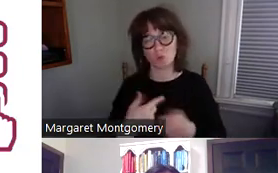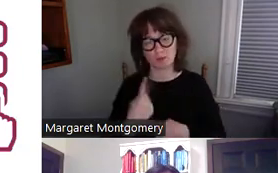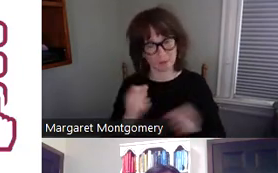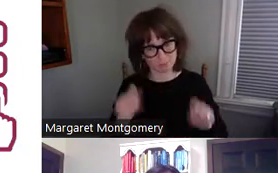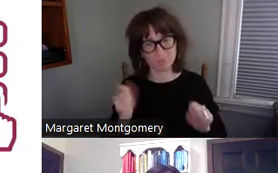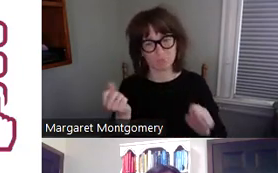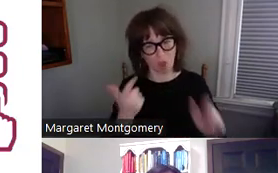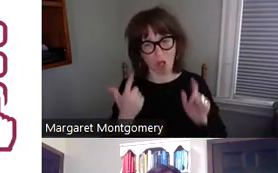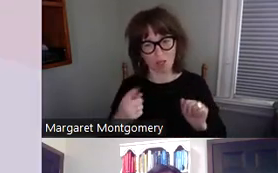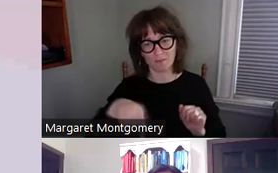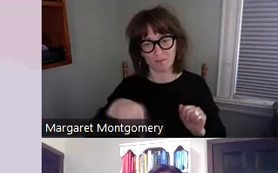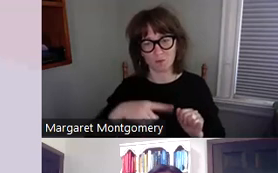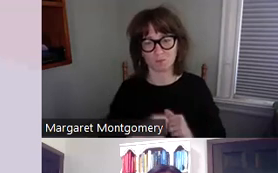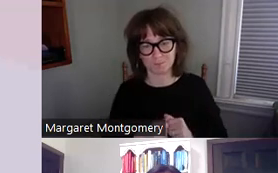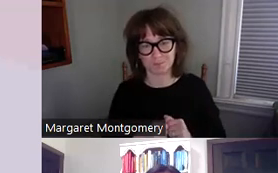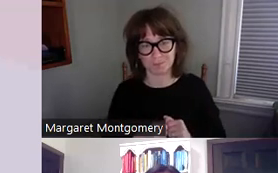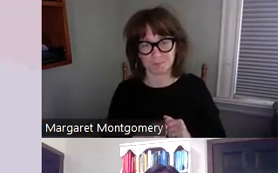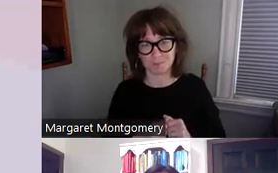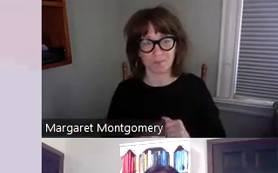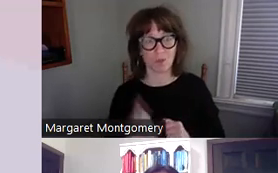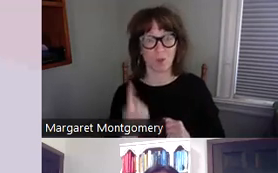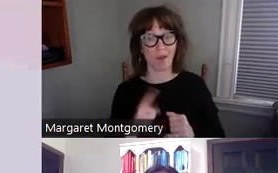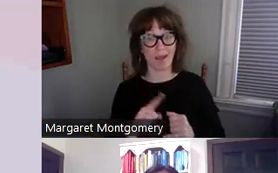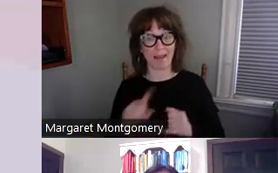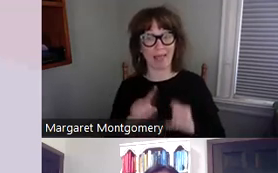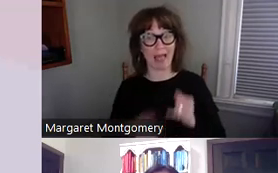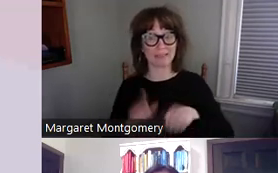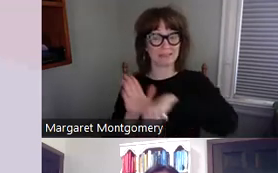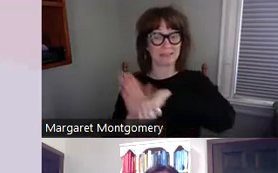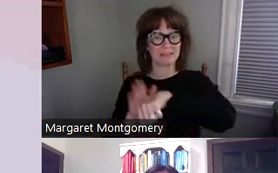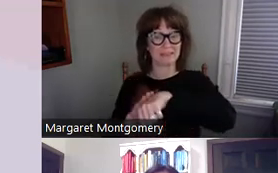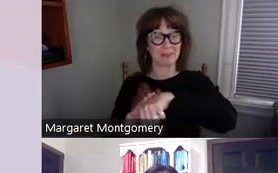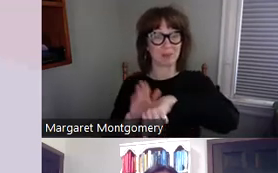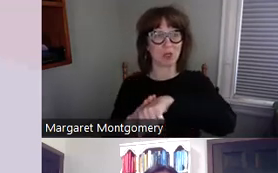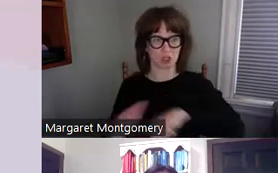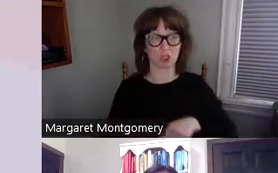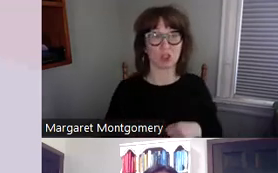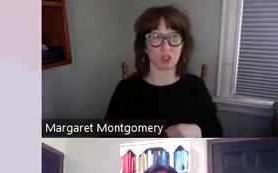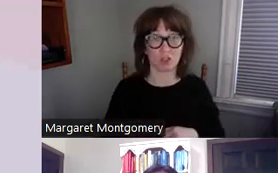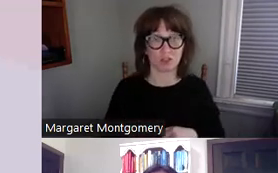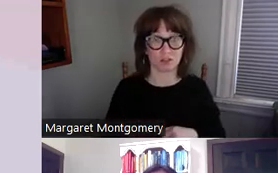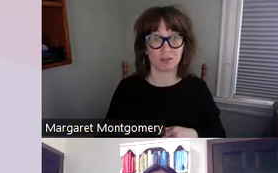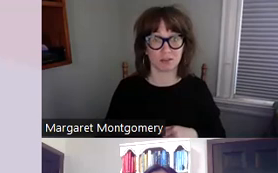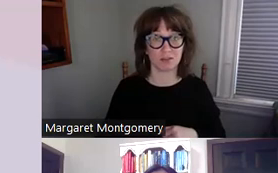12:07:19 And one last disclaimer so it's a disclaimer, This also, if you've attended